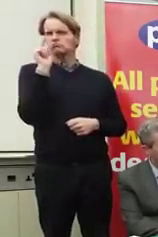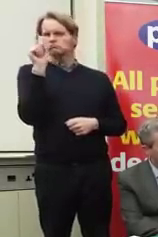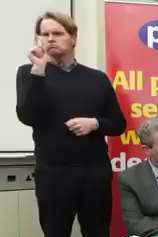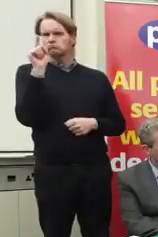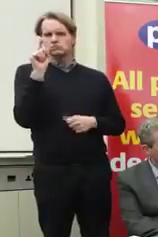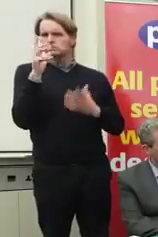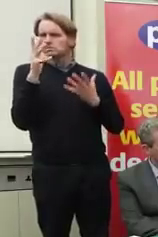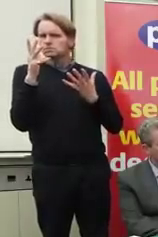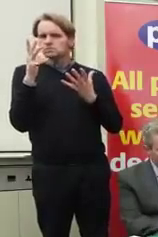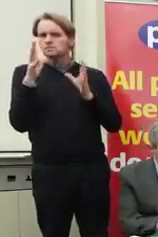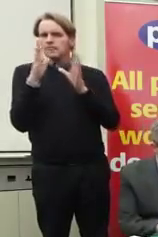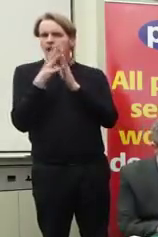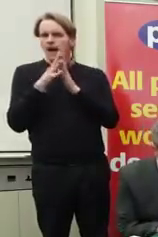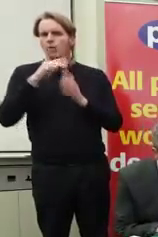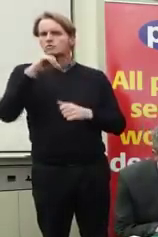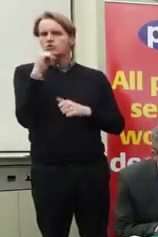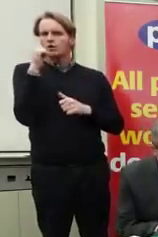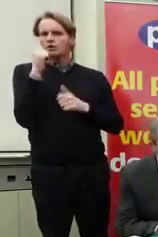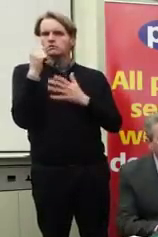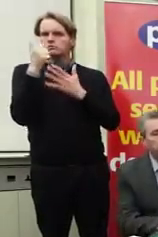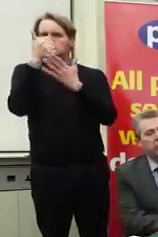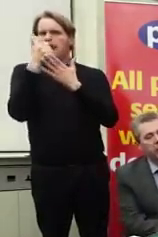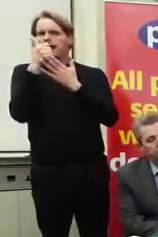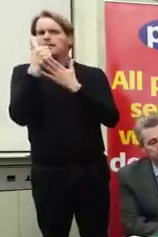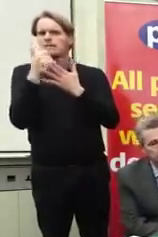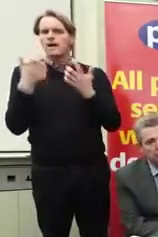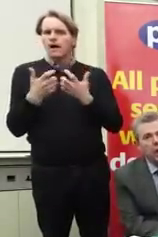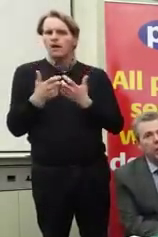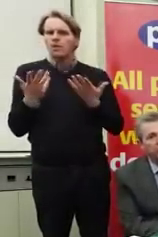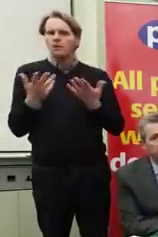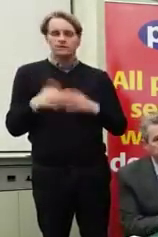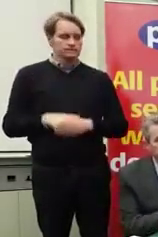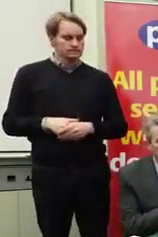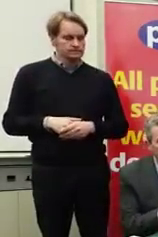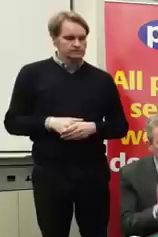to pick up some of those points? Yes, we